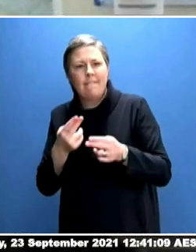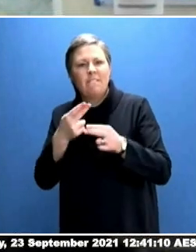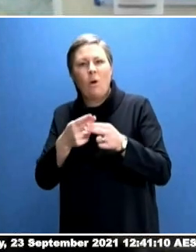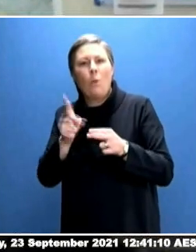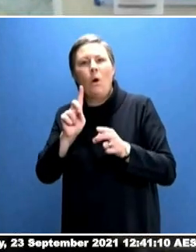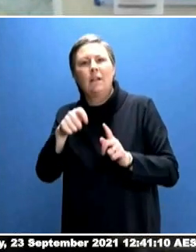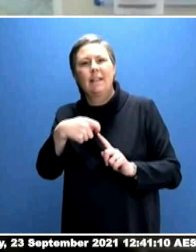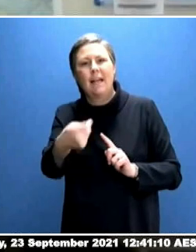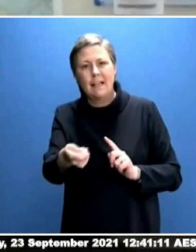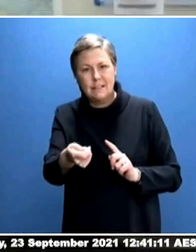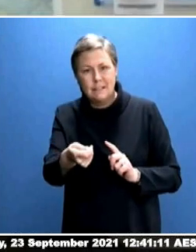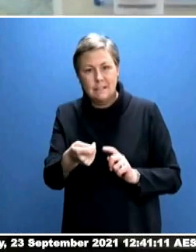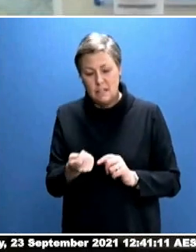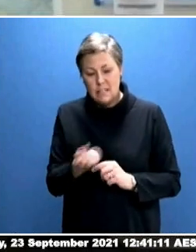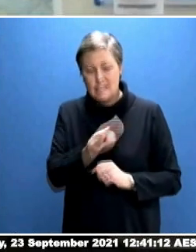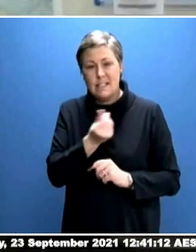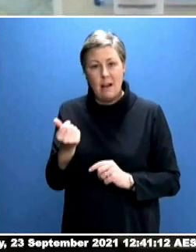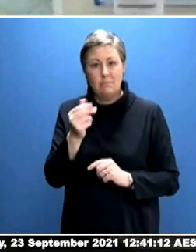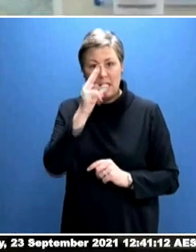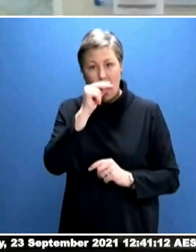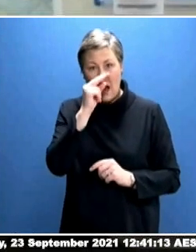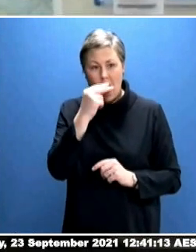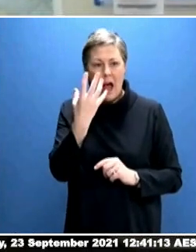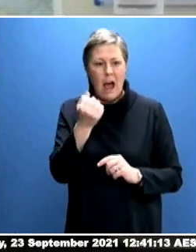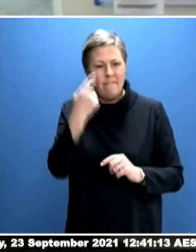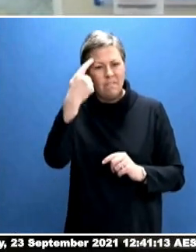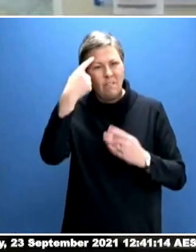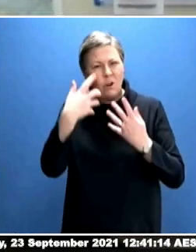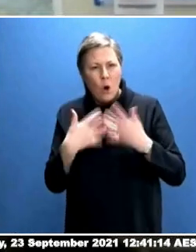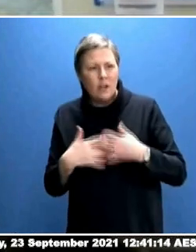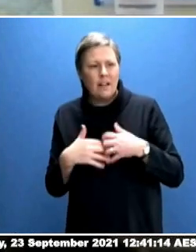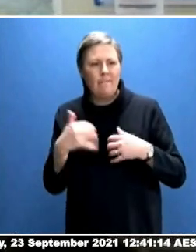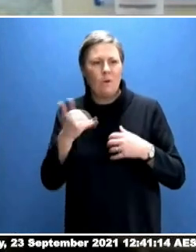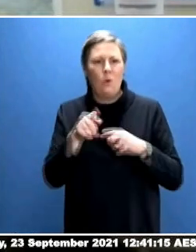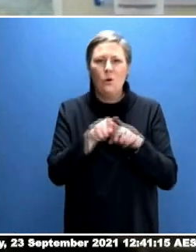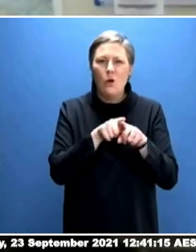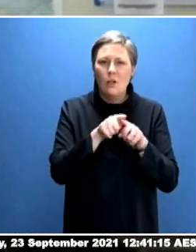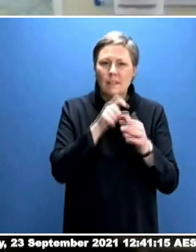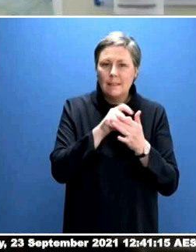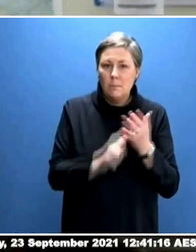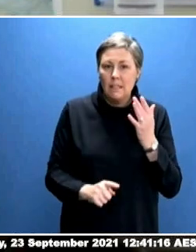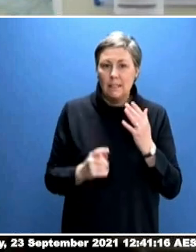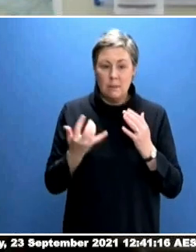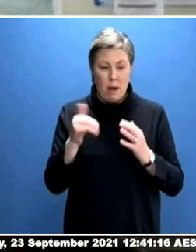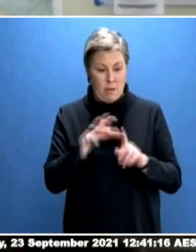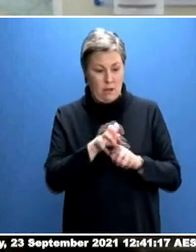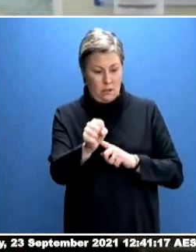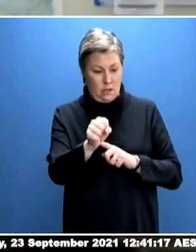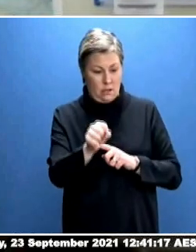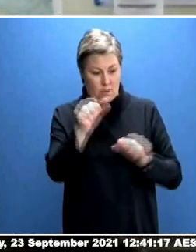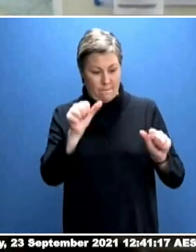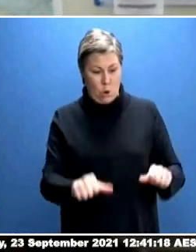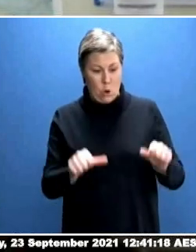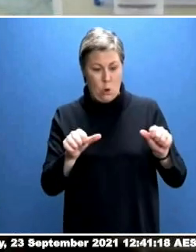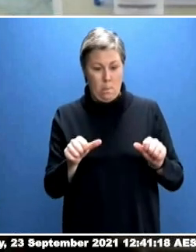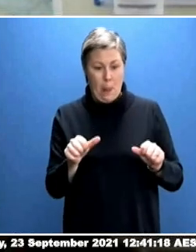cognitive or learning disabilities, might have diagnosed or undiagnosed FASD or